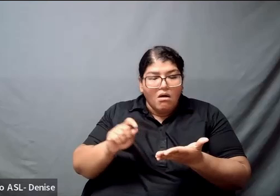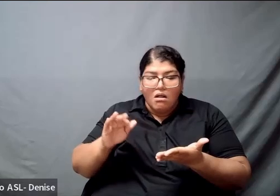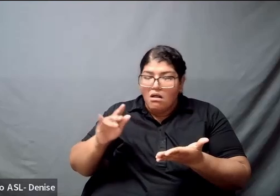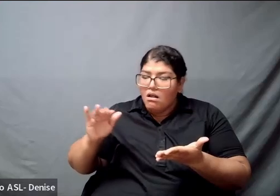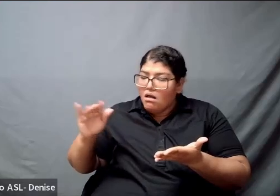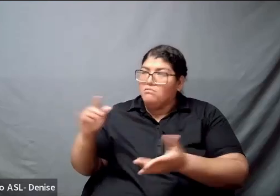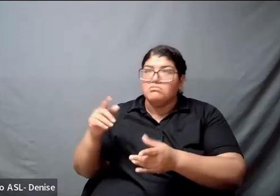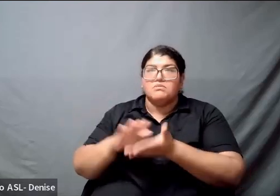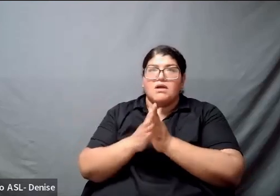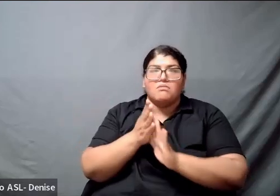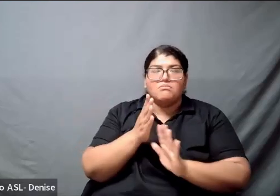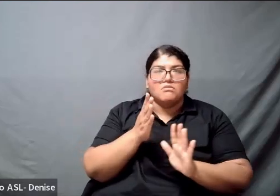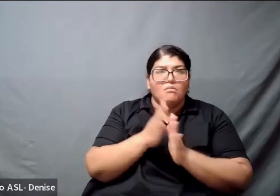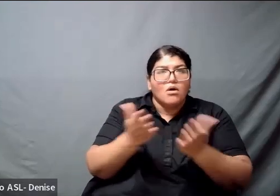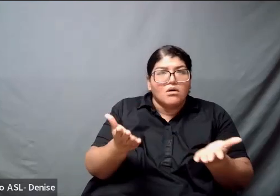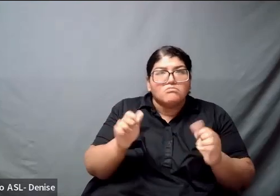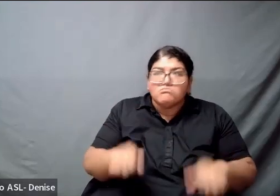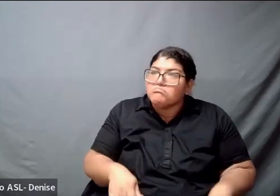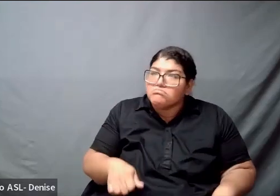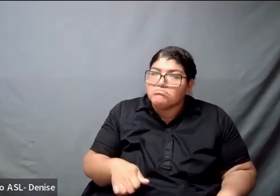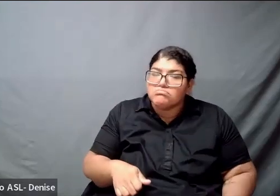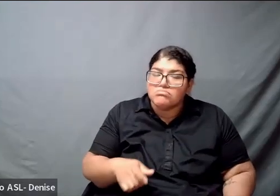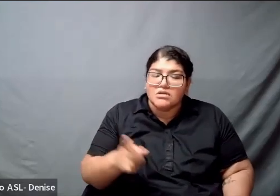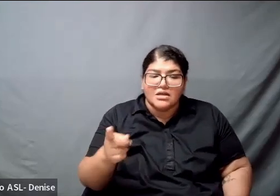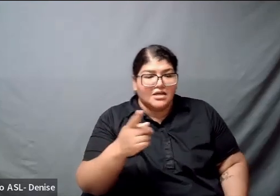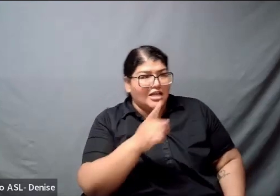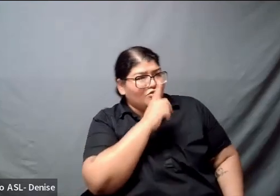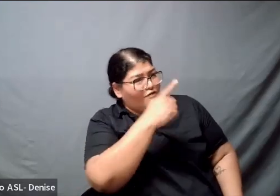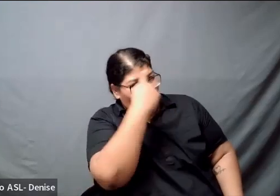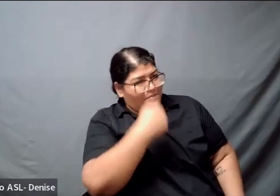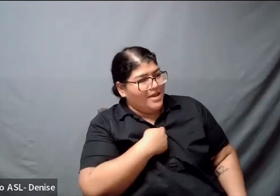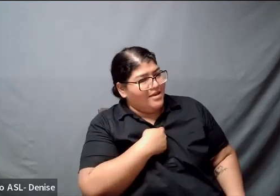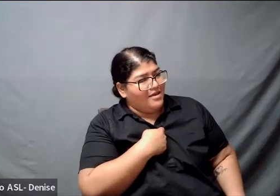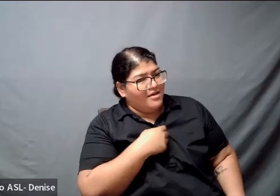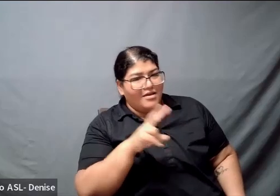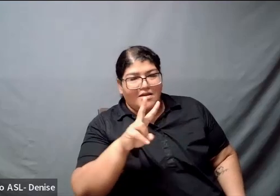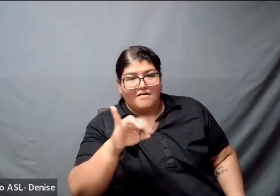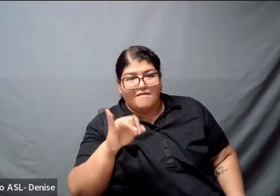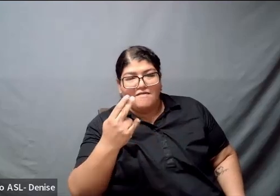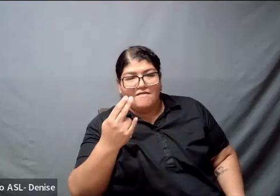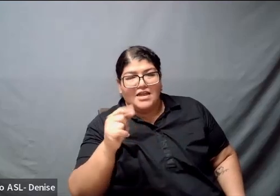That was true for me as a writer too, that the idea of vignettes was part of why the house